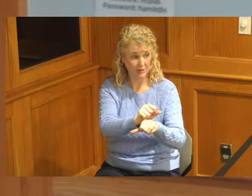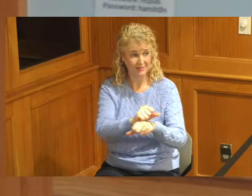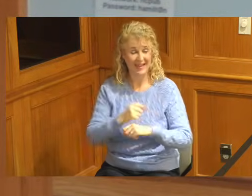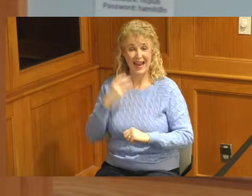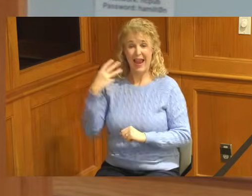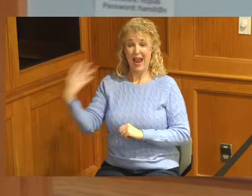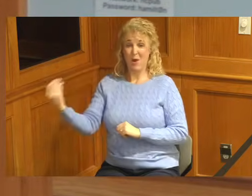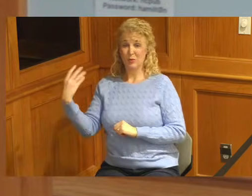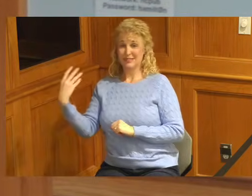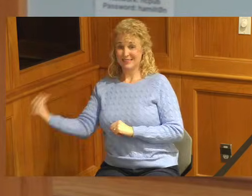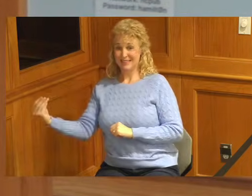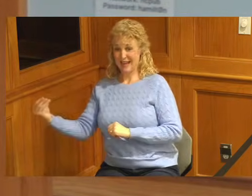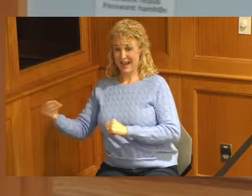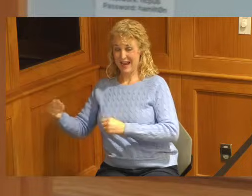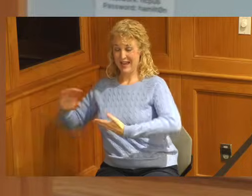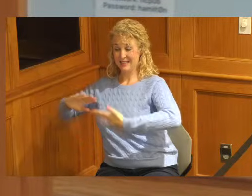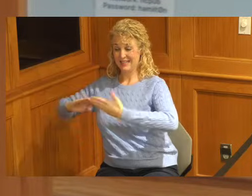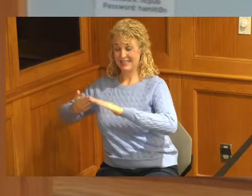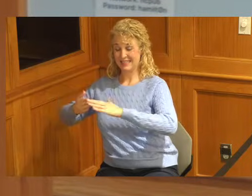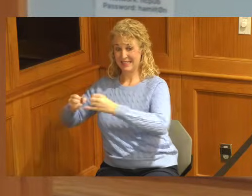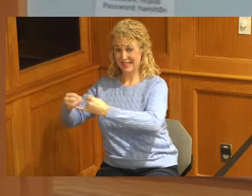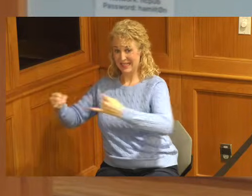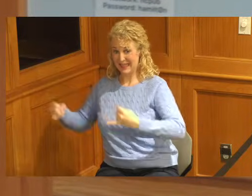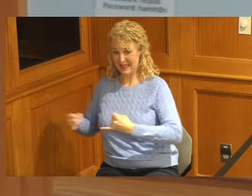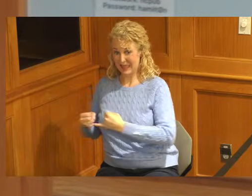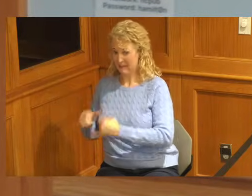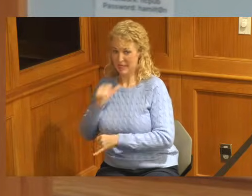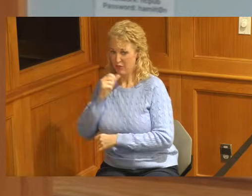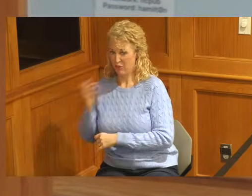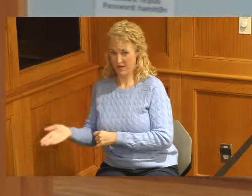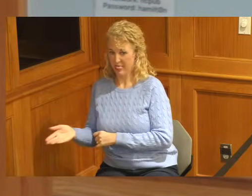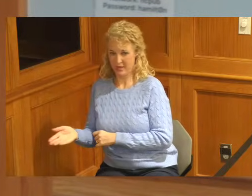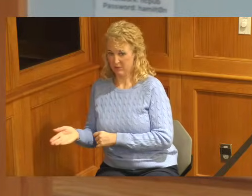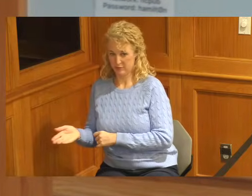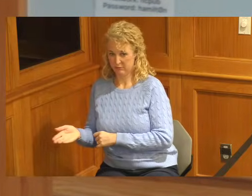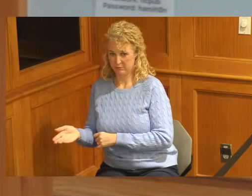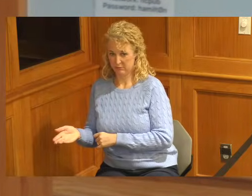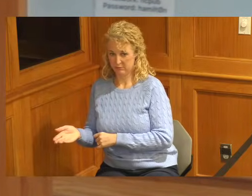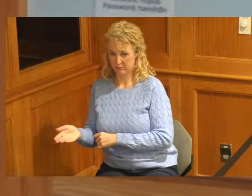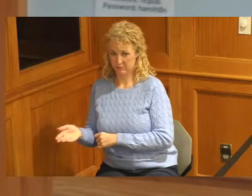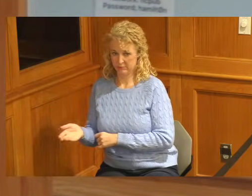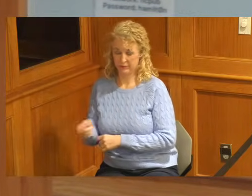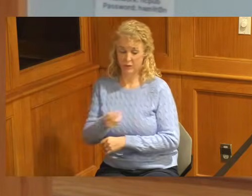jurisdictions. And so that's a that's a sort of an added and those relationships aren't simple